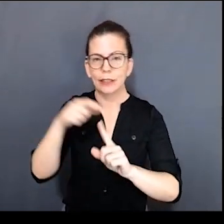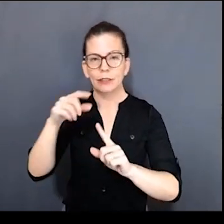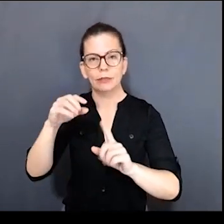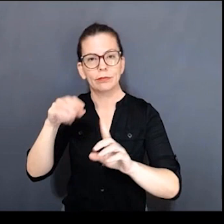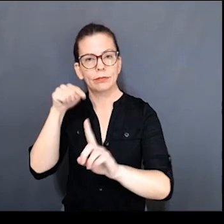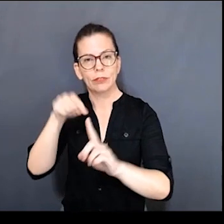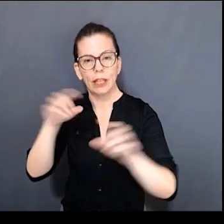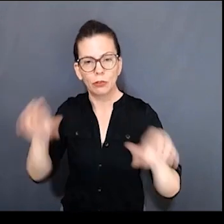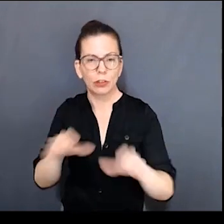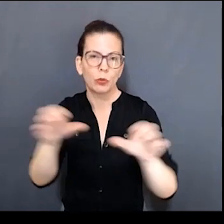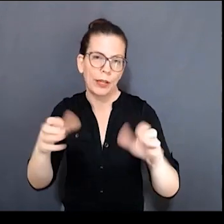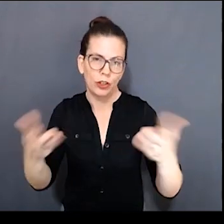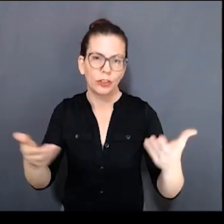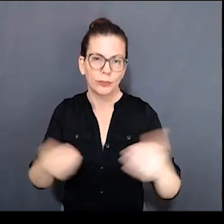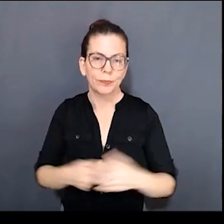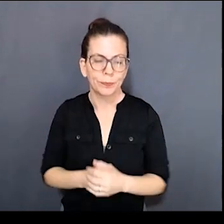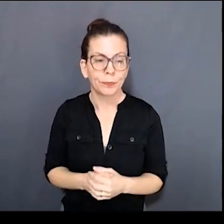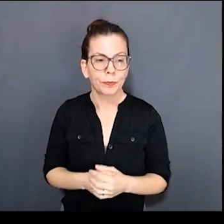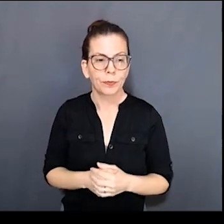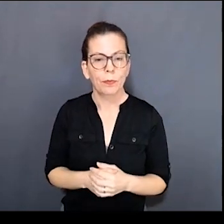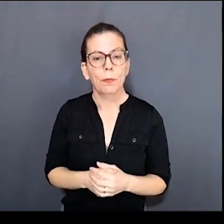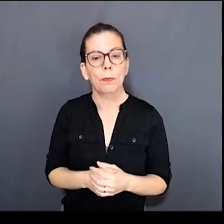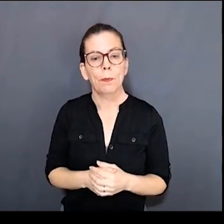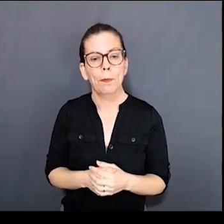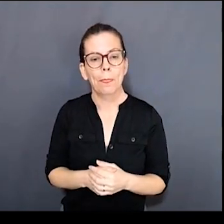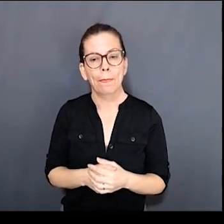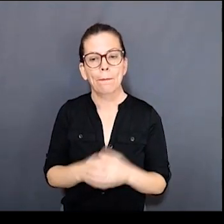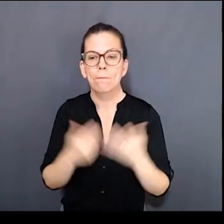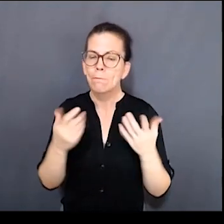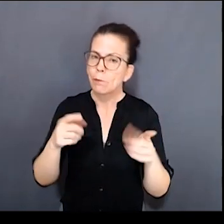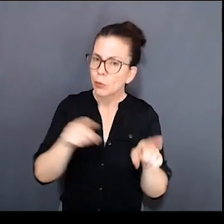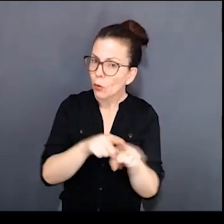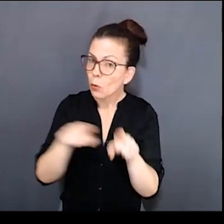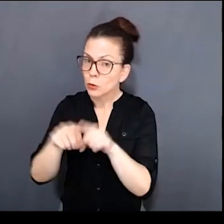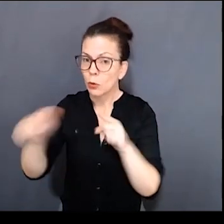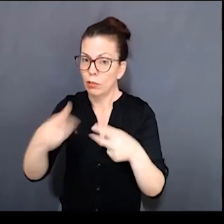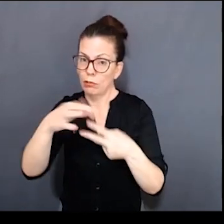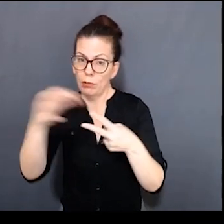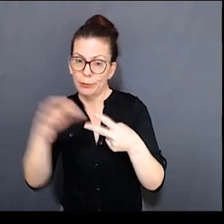that are required here. Optionally, you can also do other things